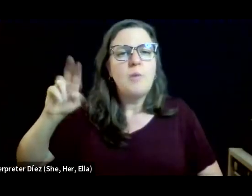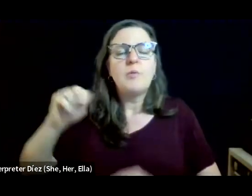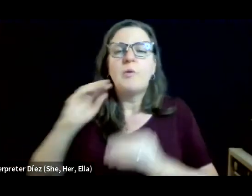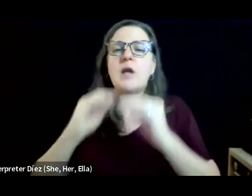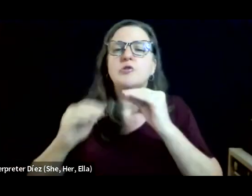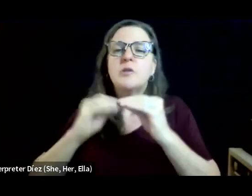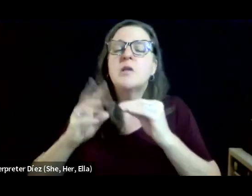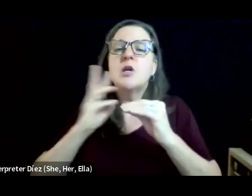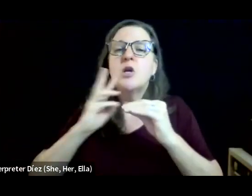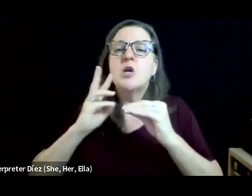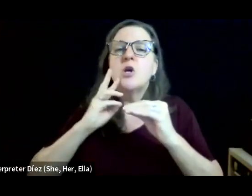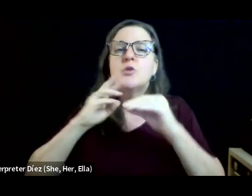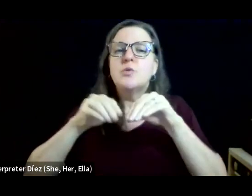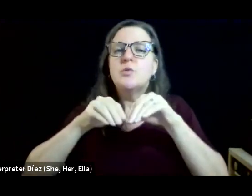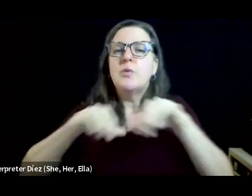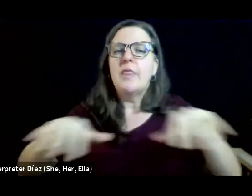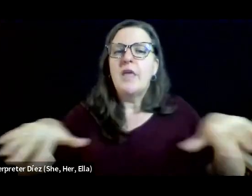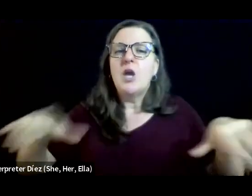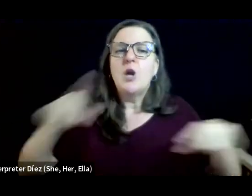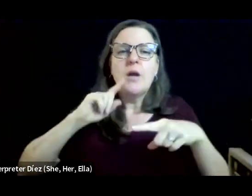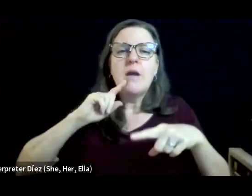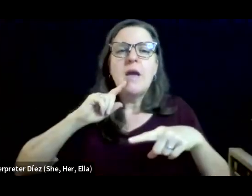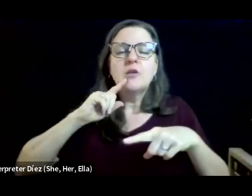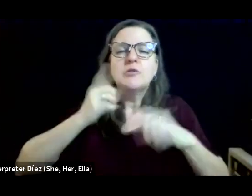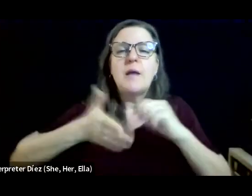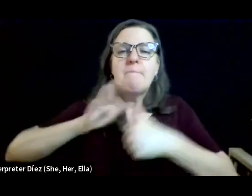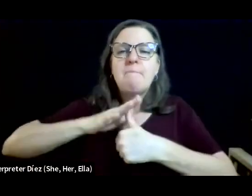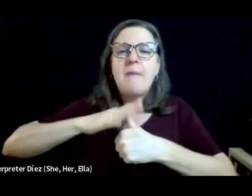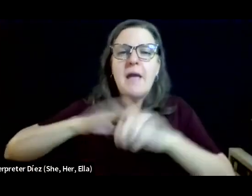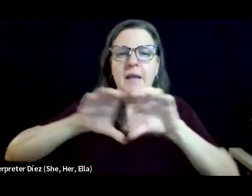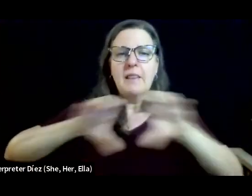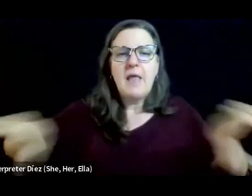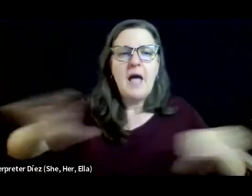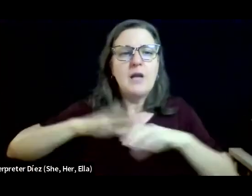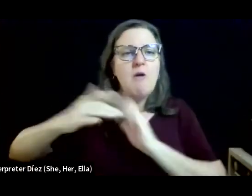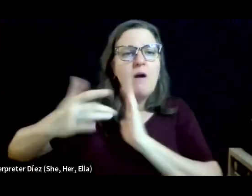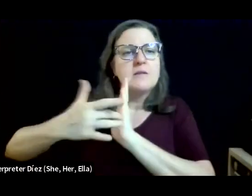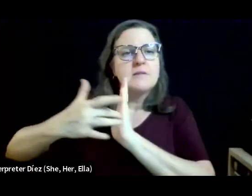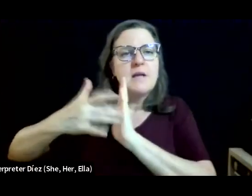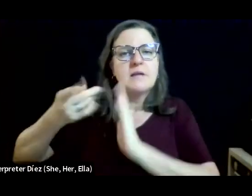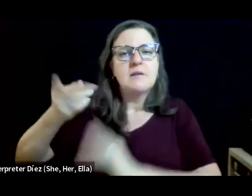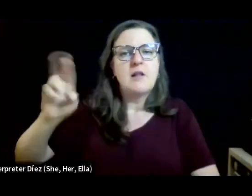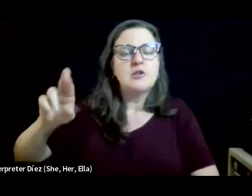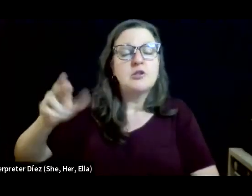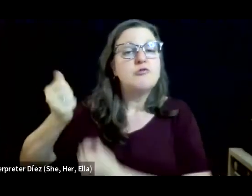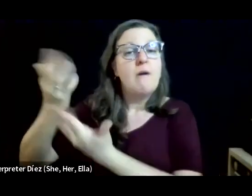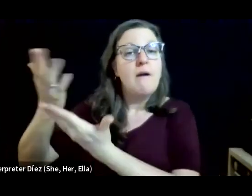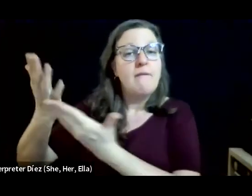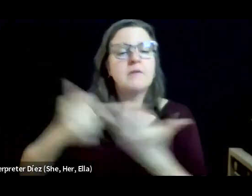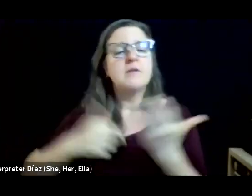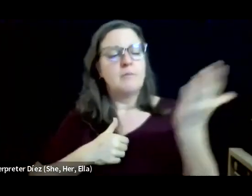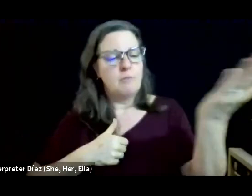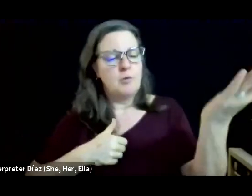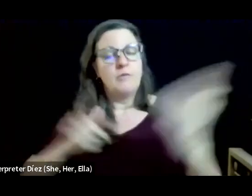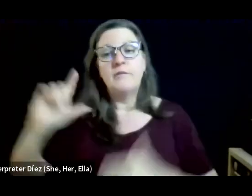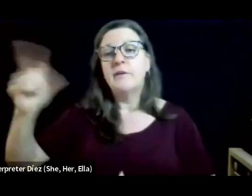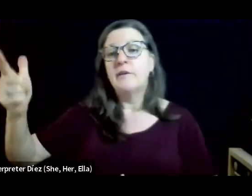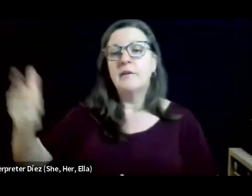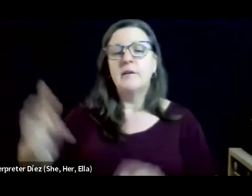Located on Technology Drive. Do we have a motion? So moved. Is there a second? [Second.] Any discussion?